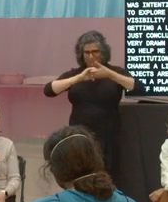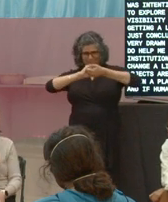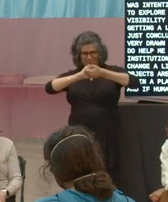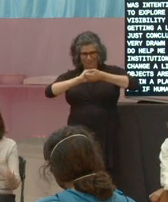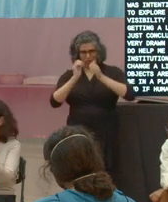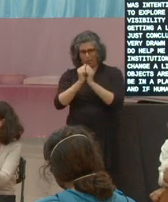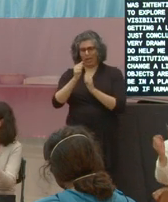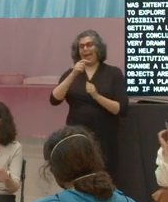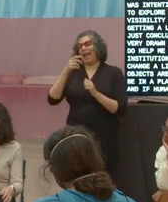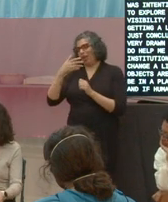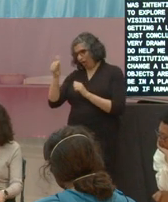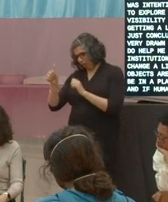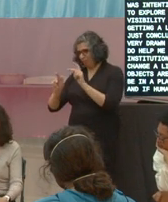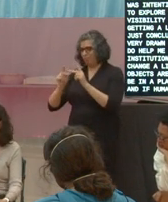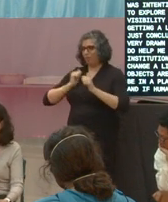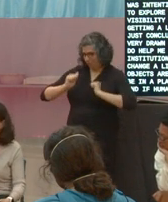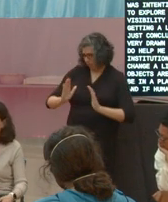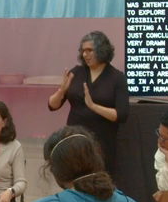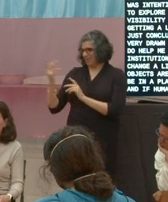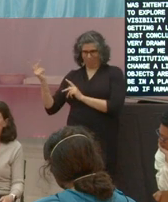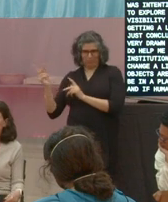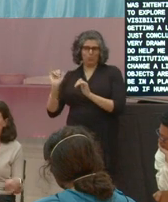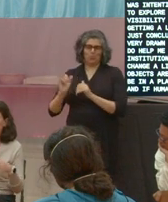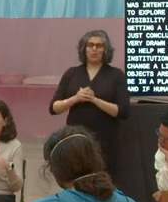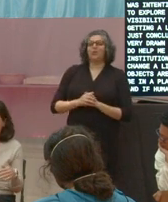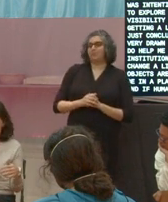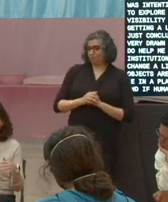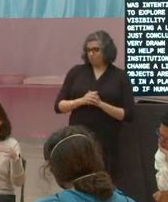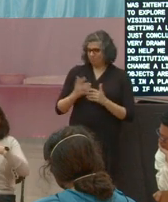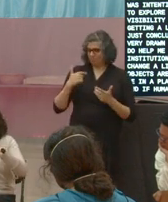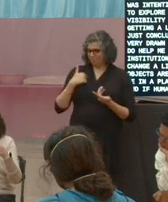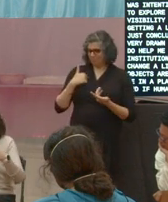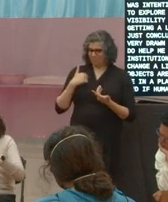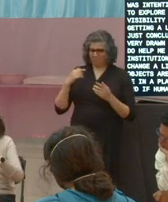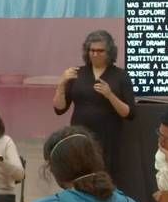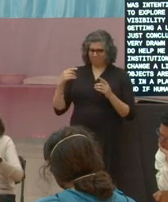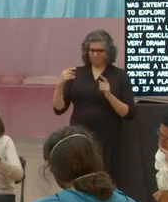the performers. And when I tell you, like shift a little bit to